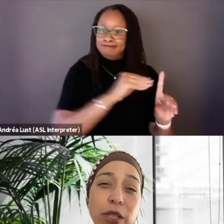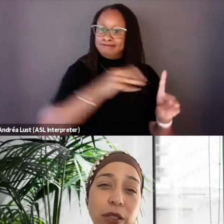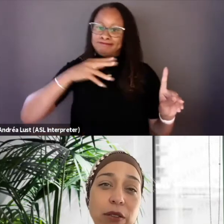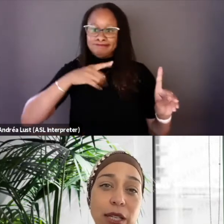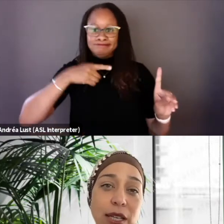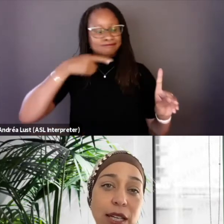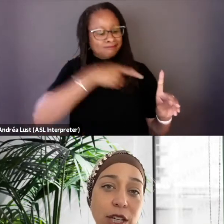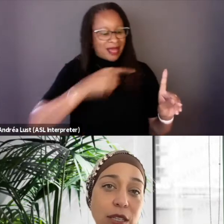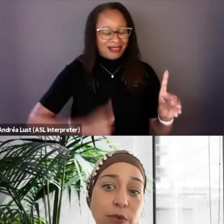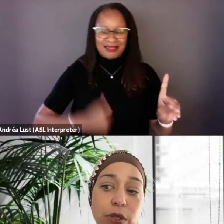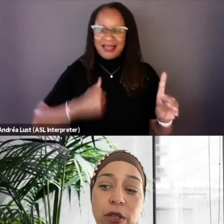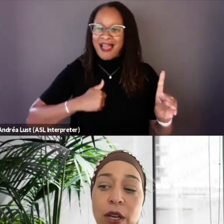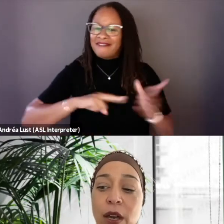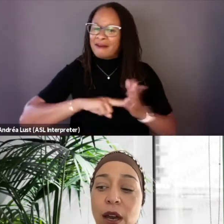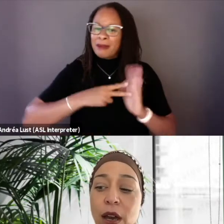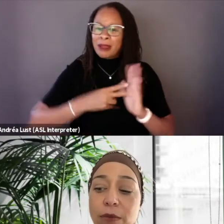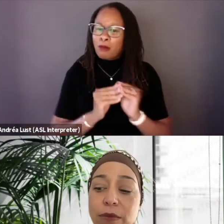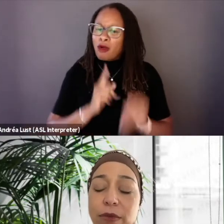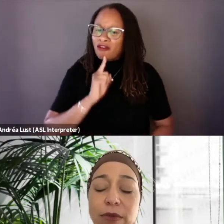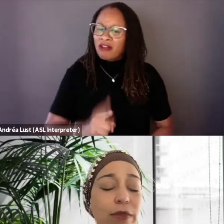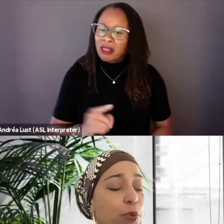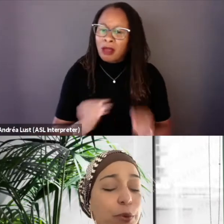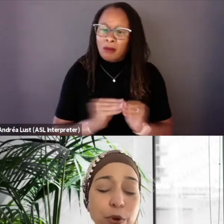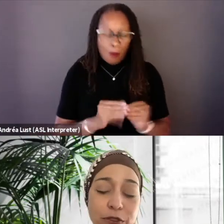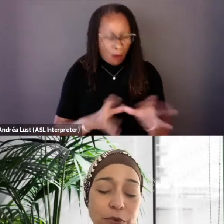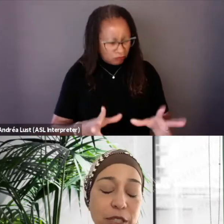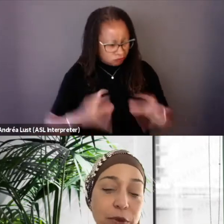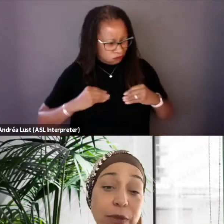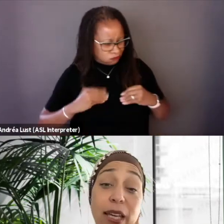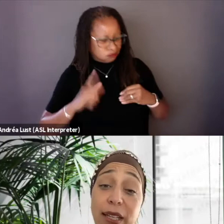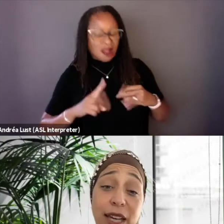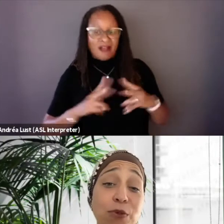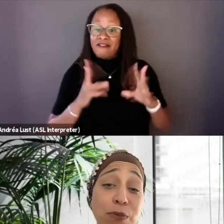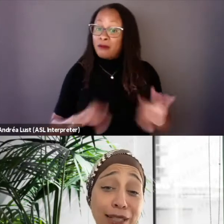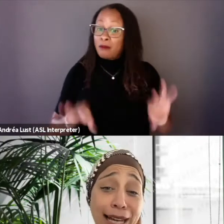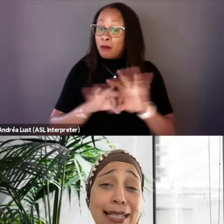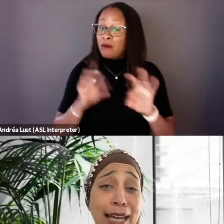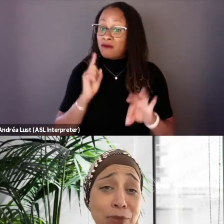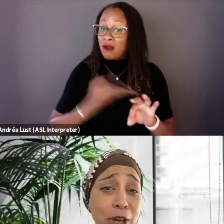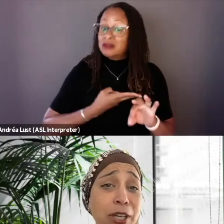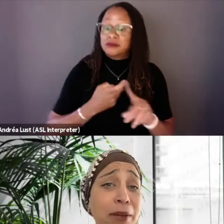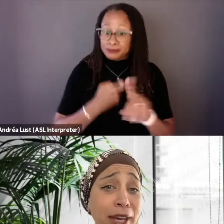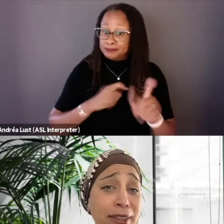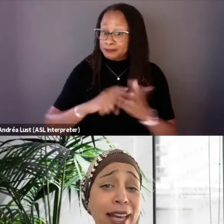and digestible. Super important from us from the beginning, yes, we spent a lot of time talking about that